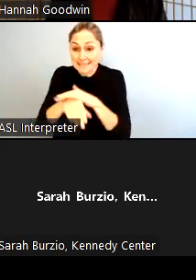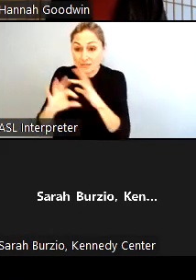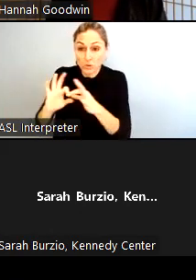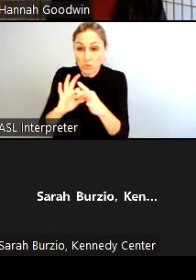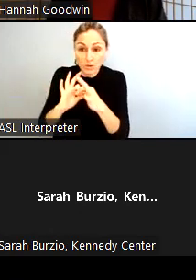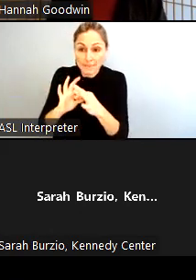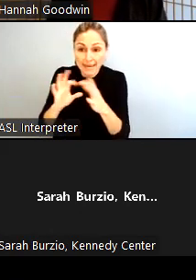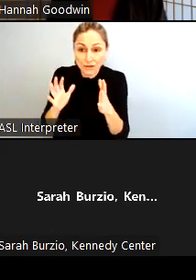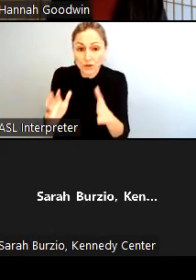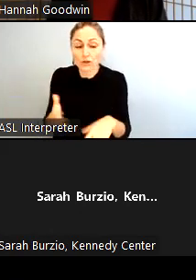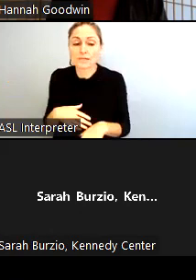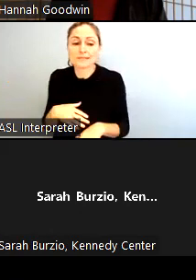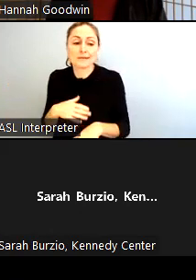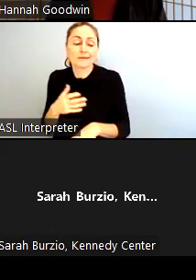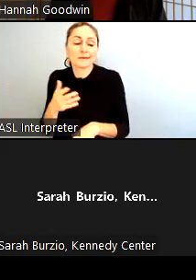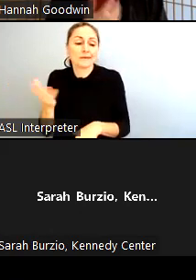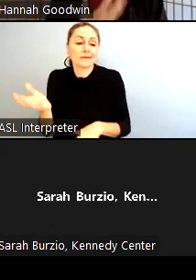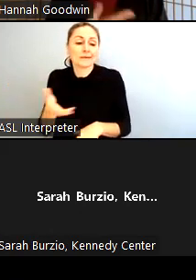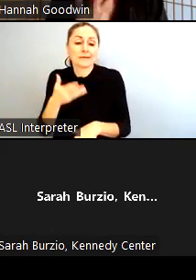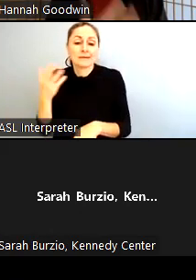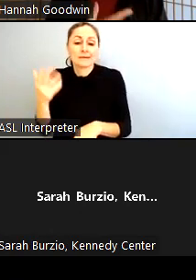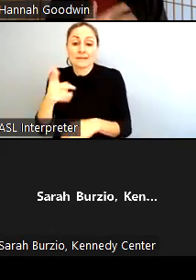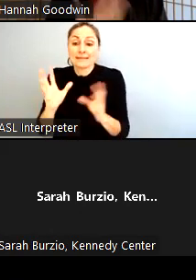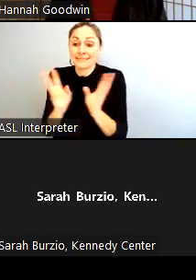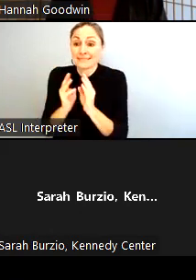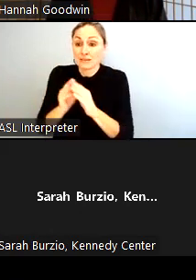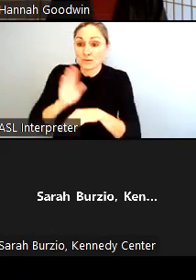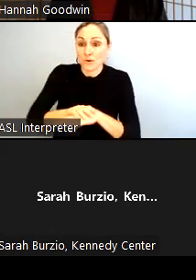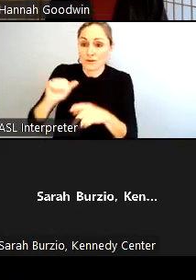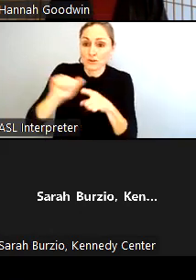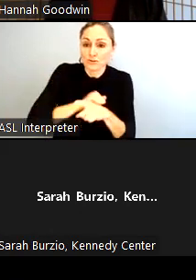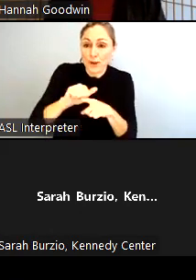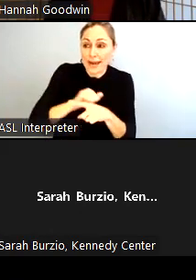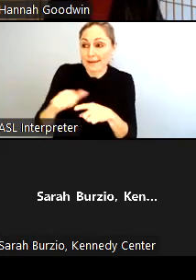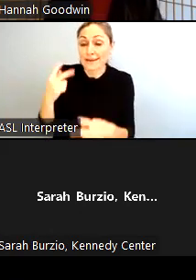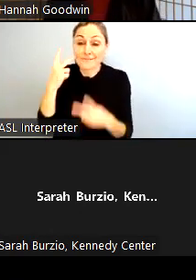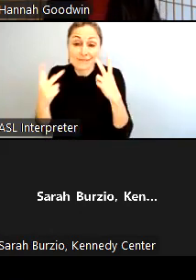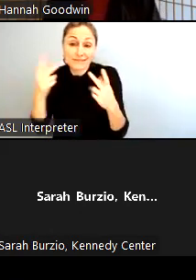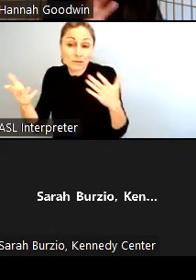Is this a session on training, visitor services staff, et cetera?